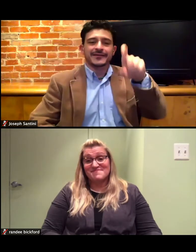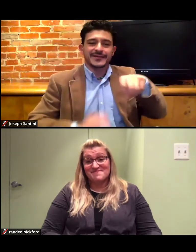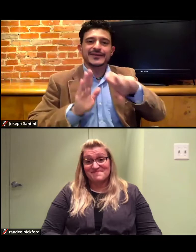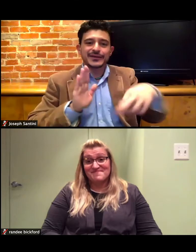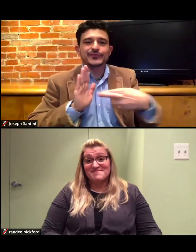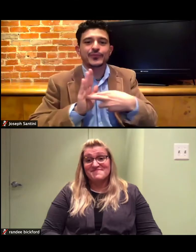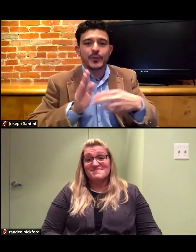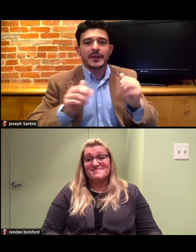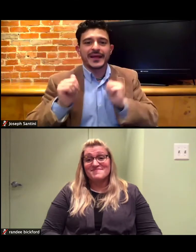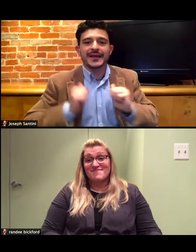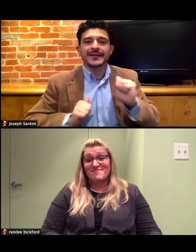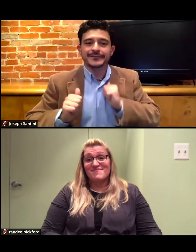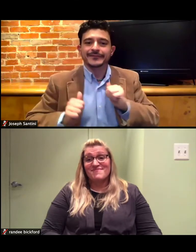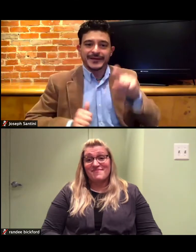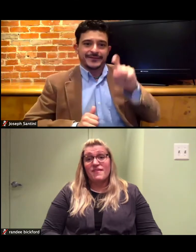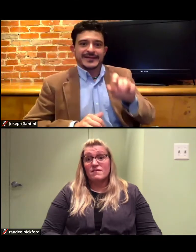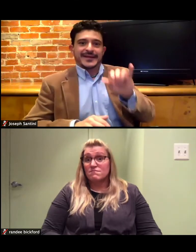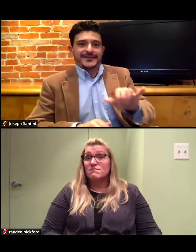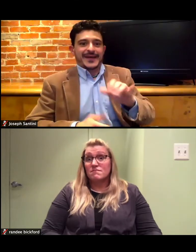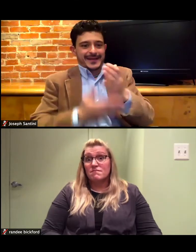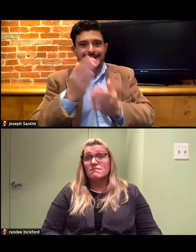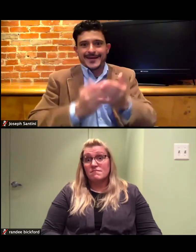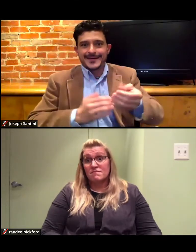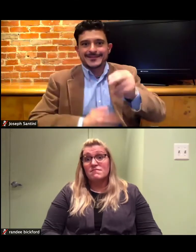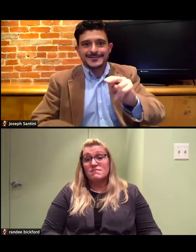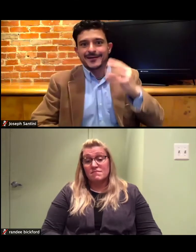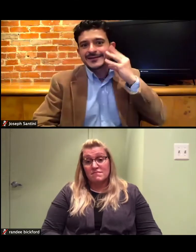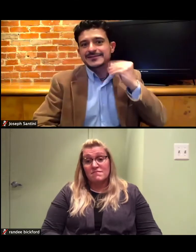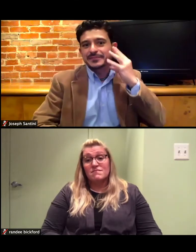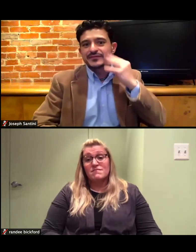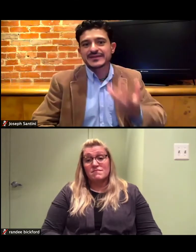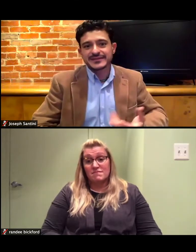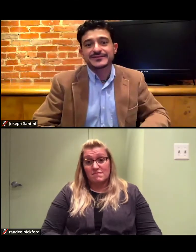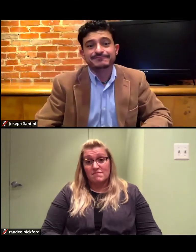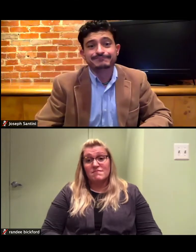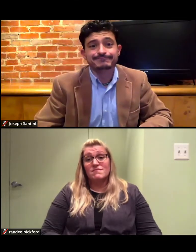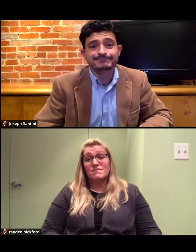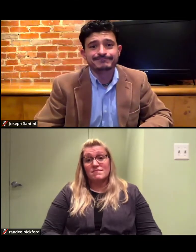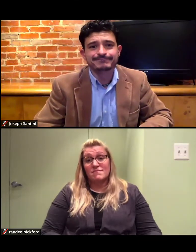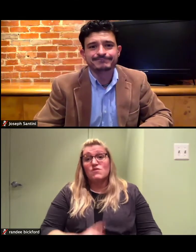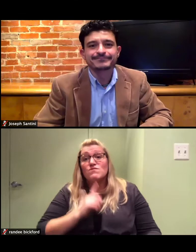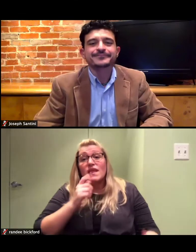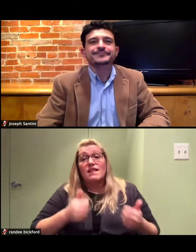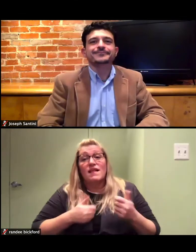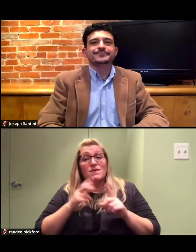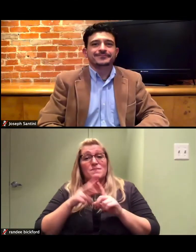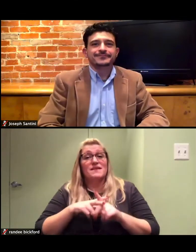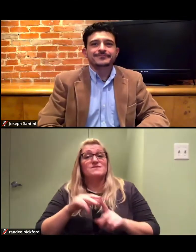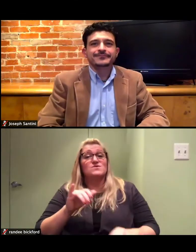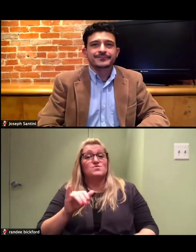have that practice every day and they need to have role play and hands on experience with these tools.